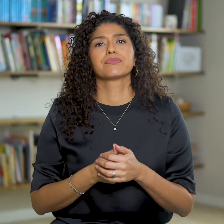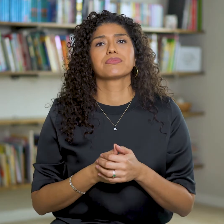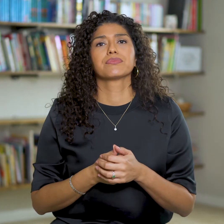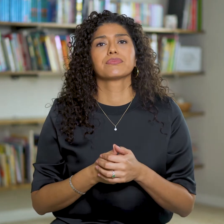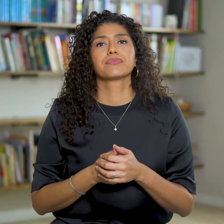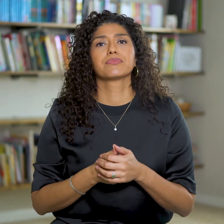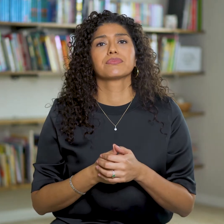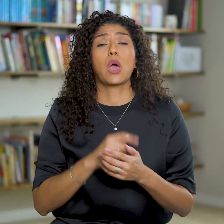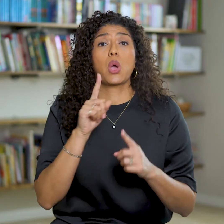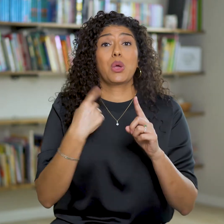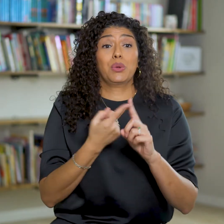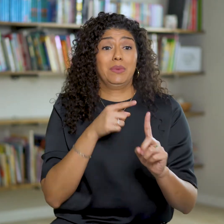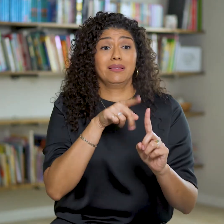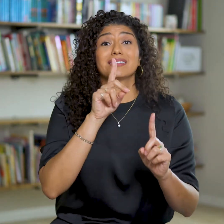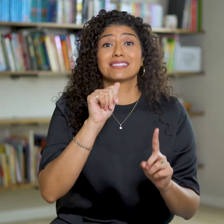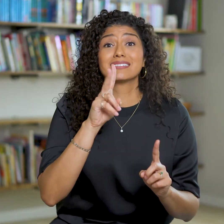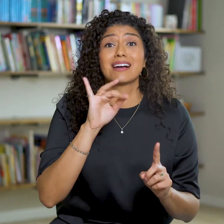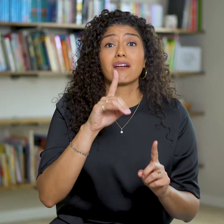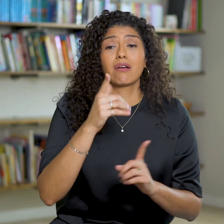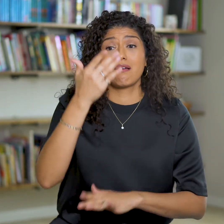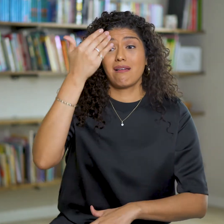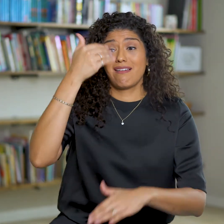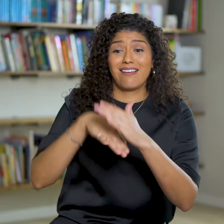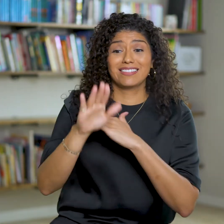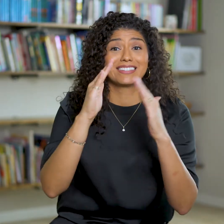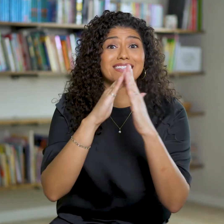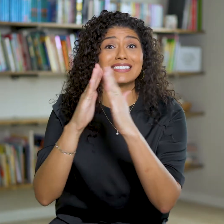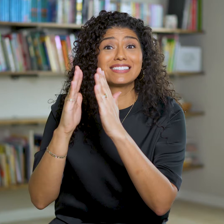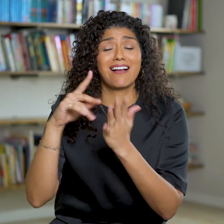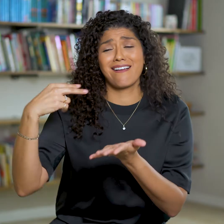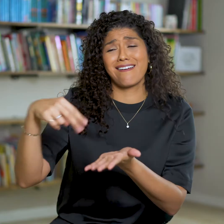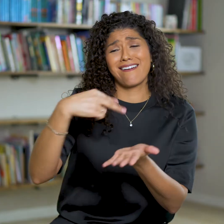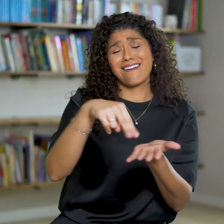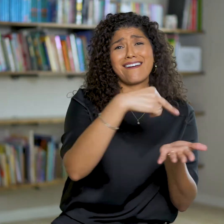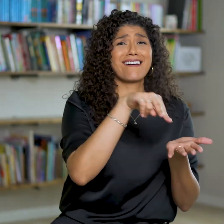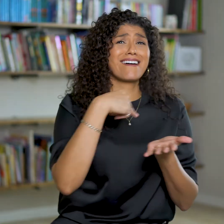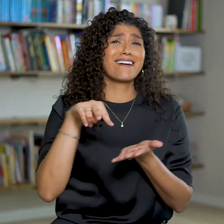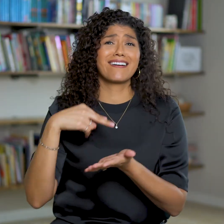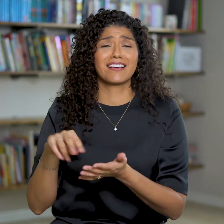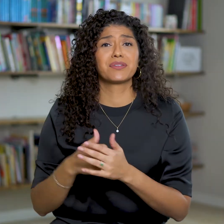When David comes dancing into the city,